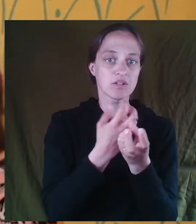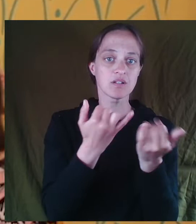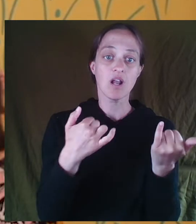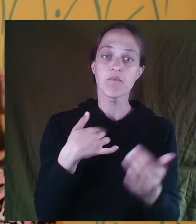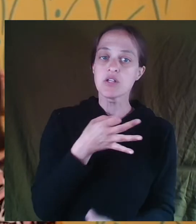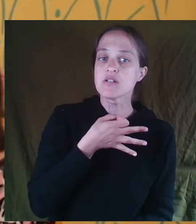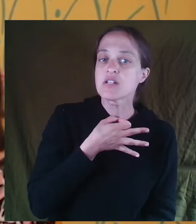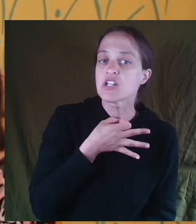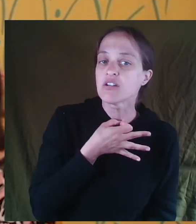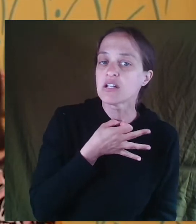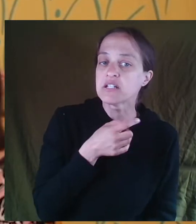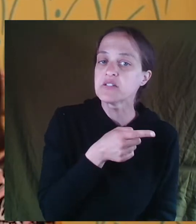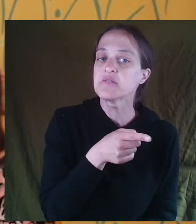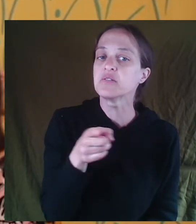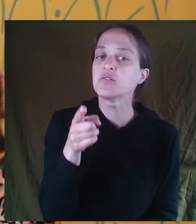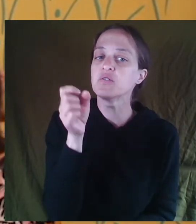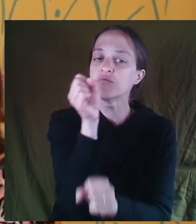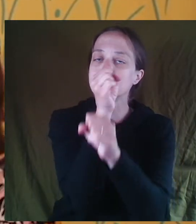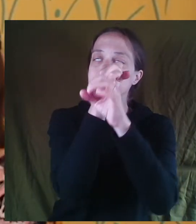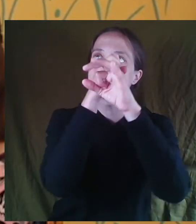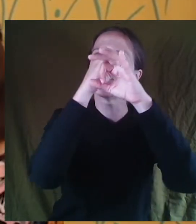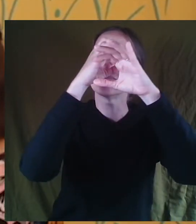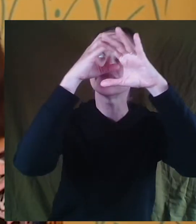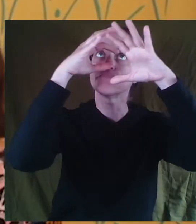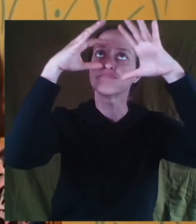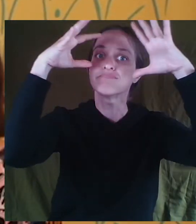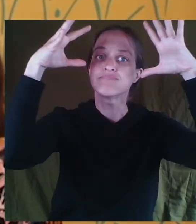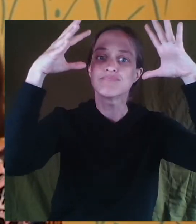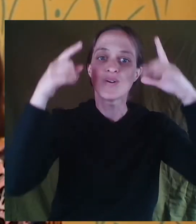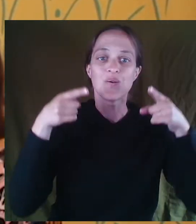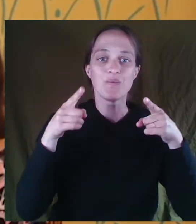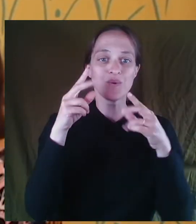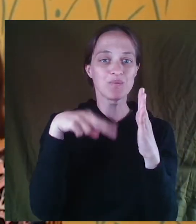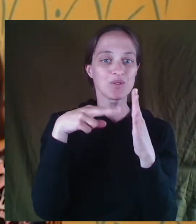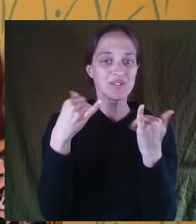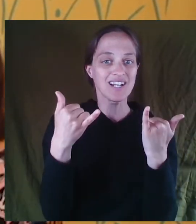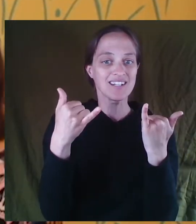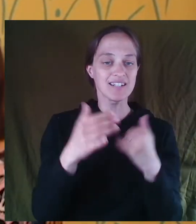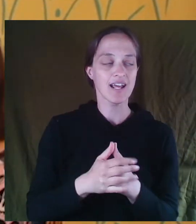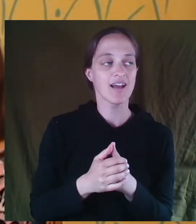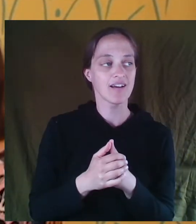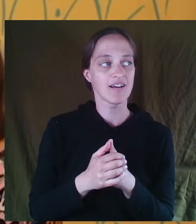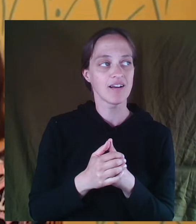I want to know what did you visualize as we were reading today?